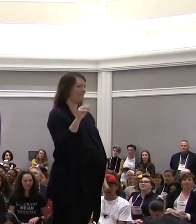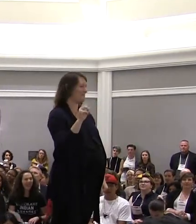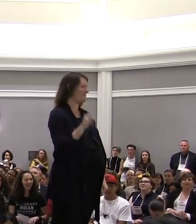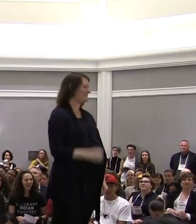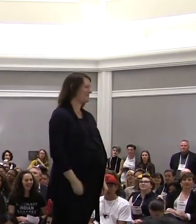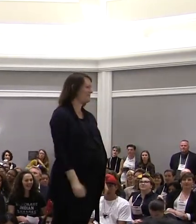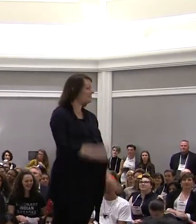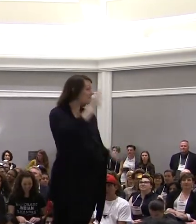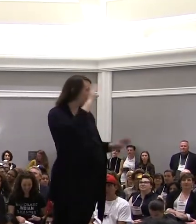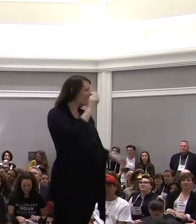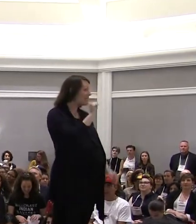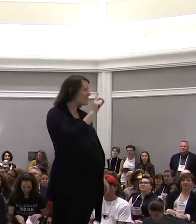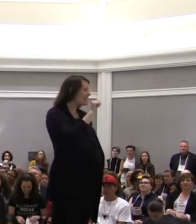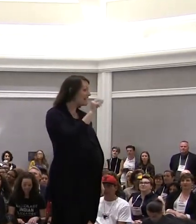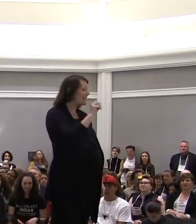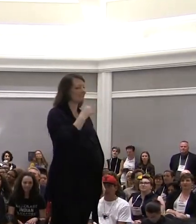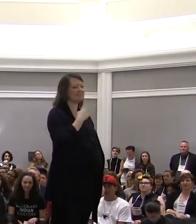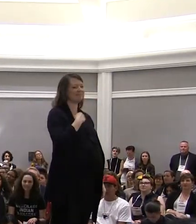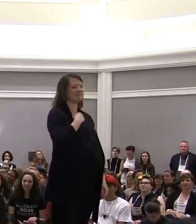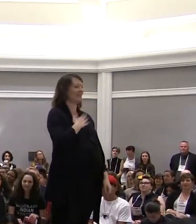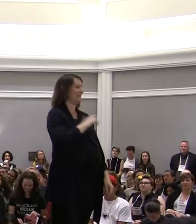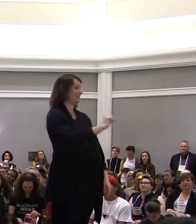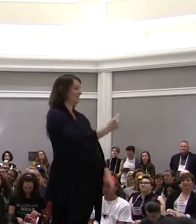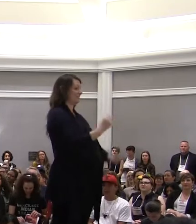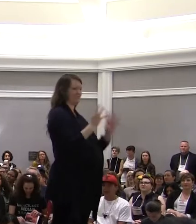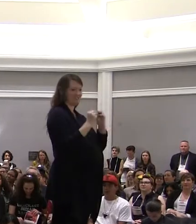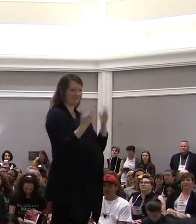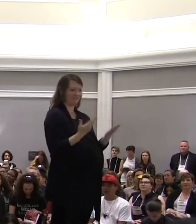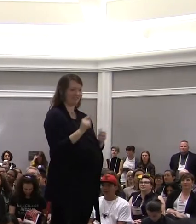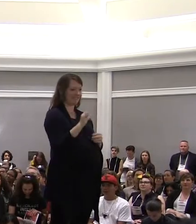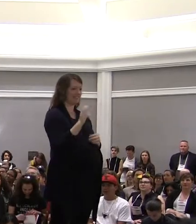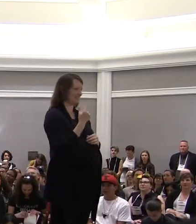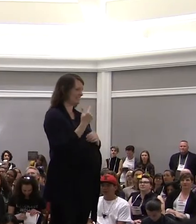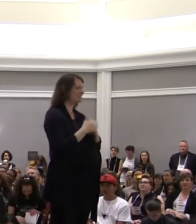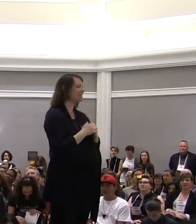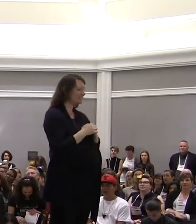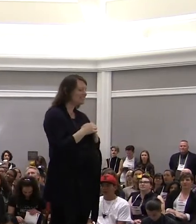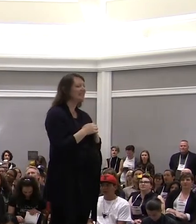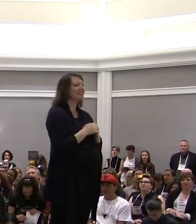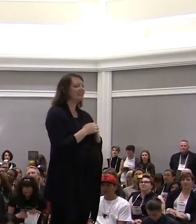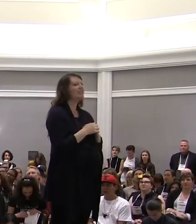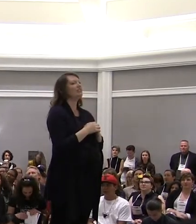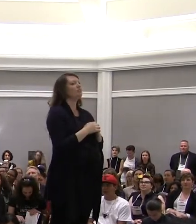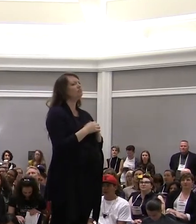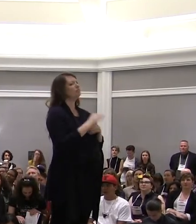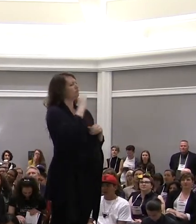I'm Adam Jedlicka, and this is my first conference at TCG. So knowing that diversity of experience,